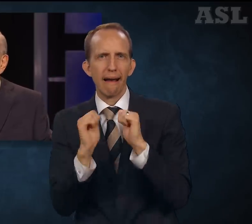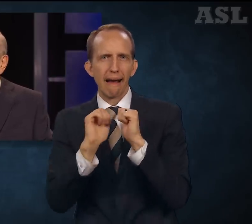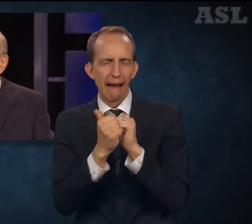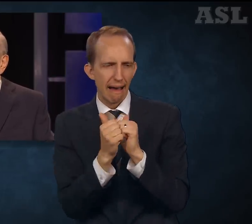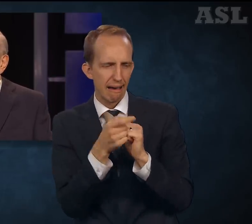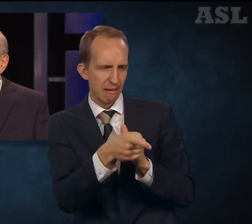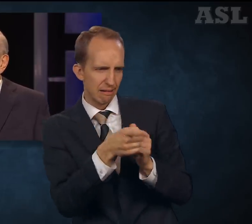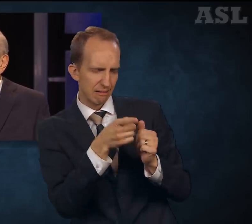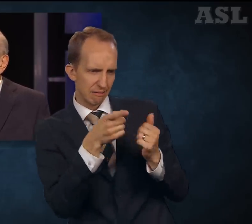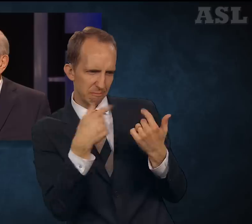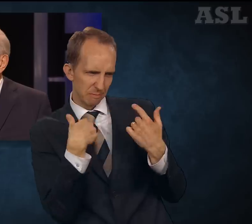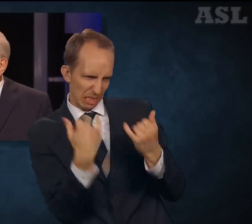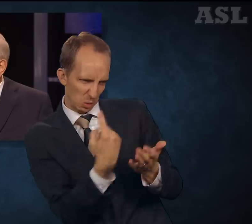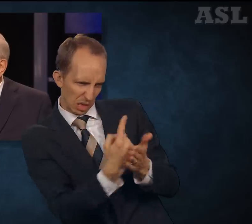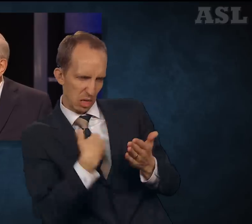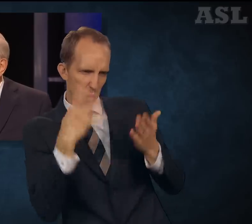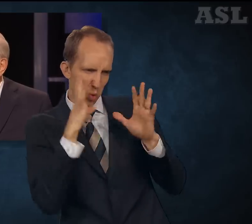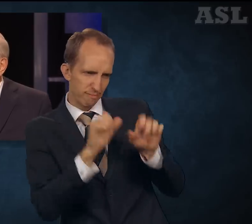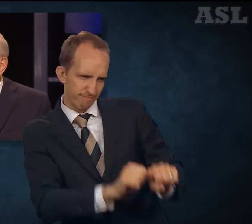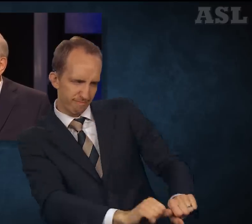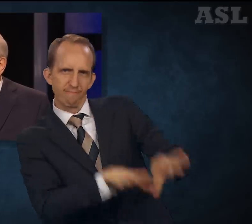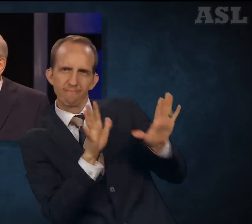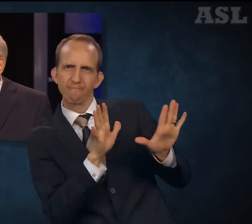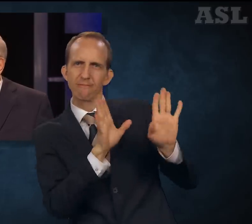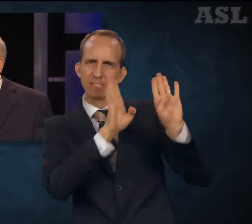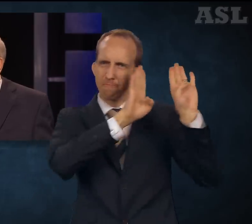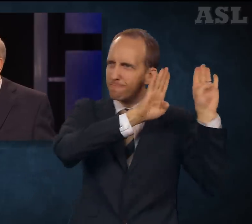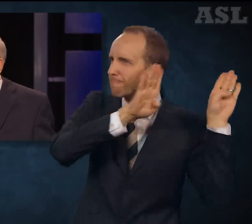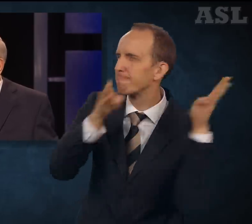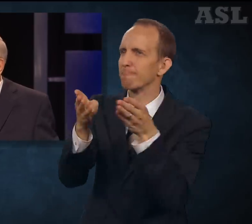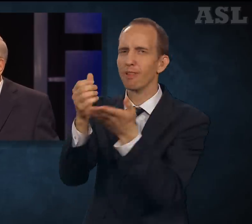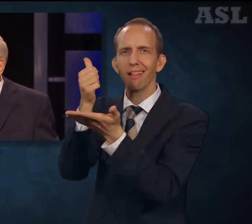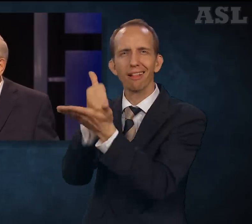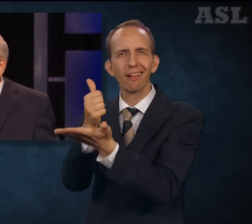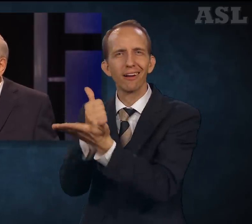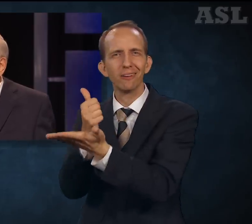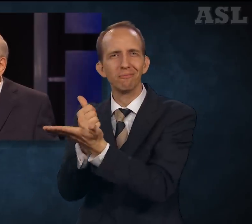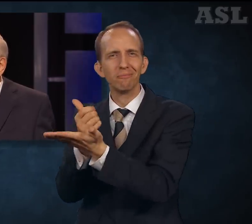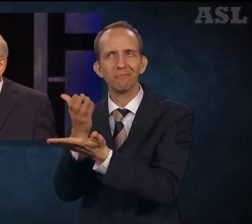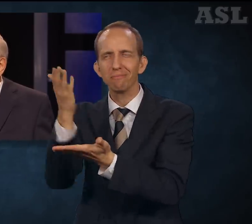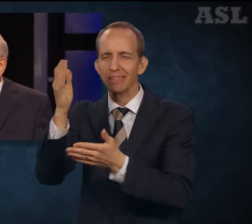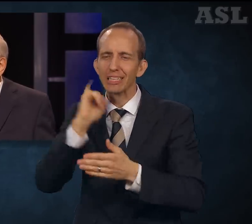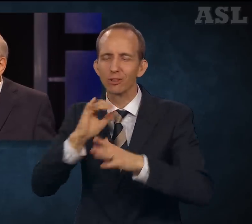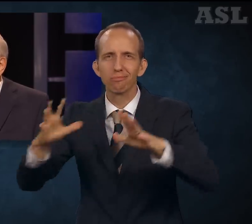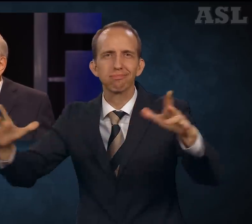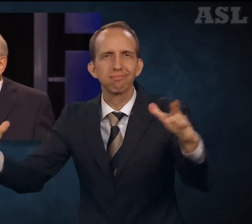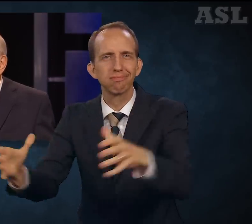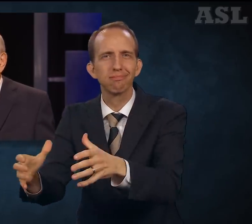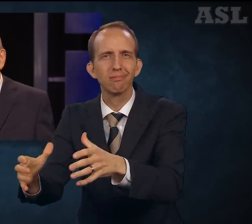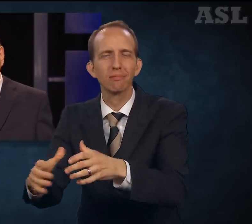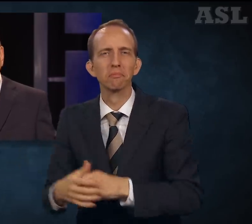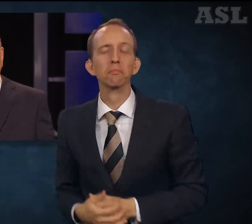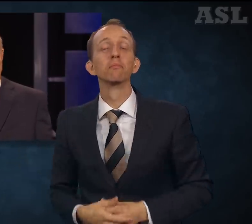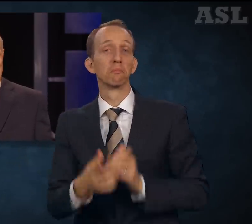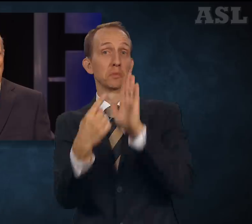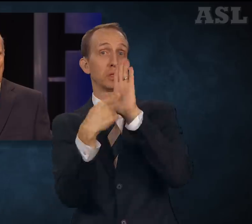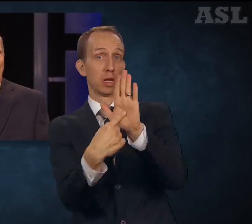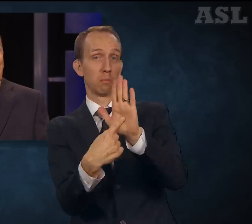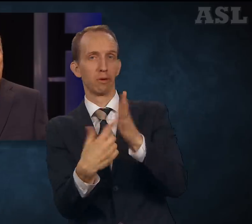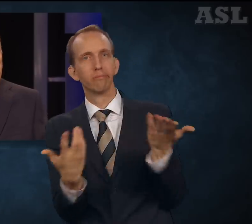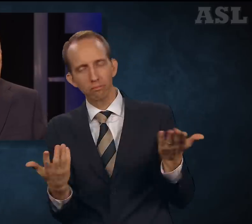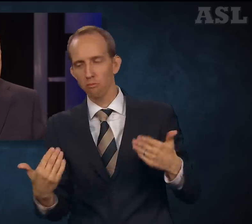YOU CAN GIVE UP THAT WEEK AND